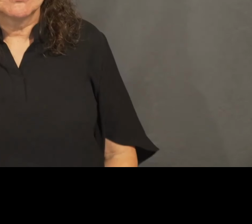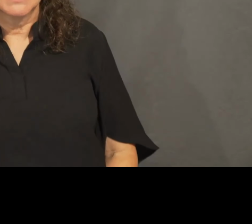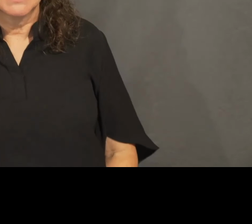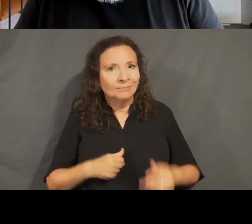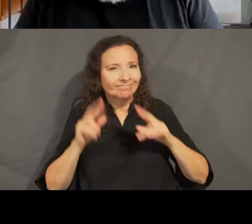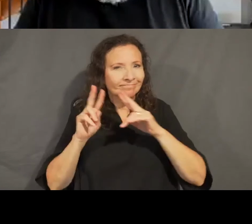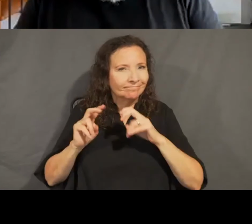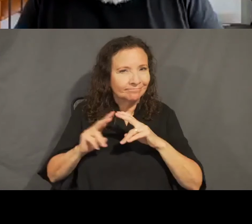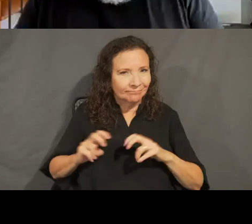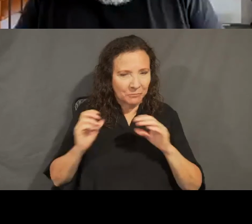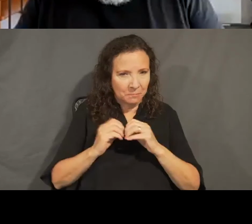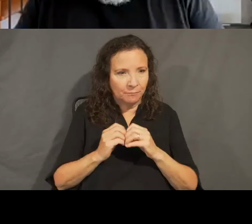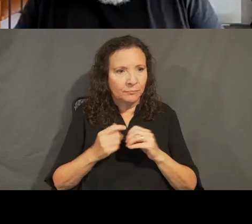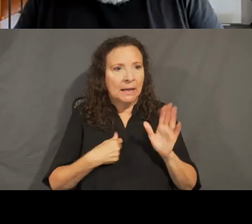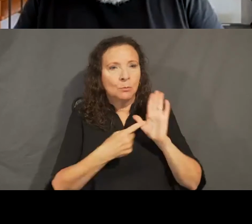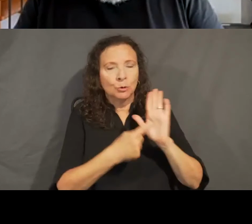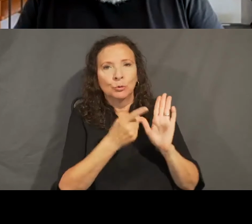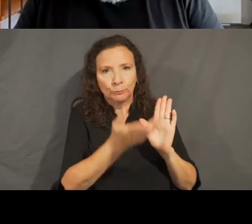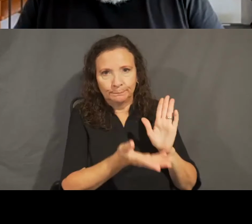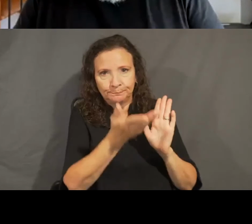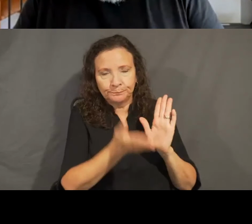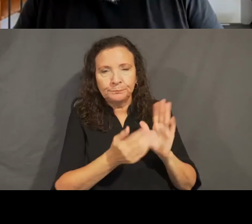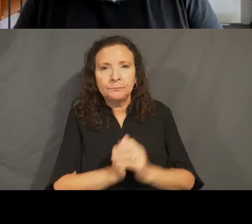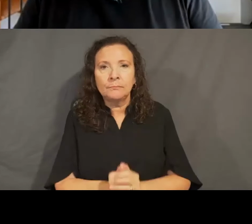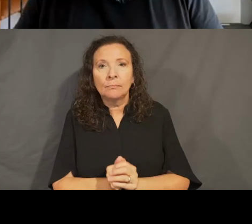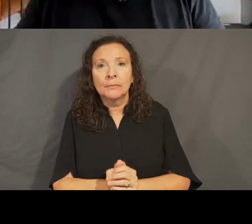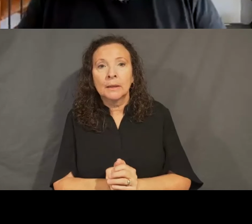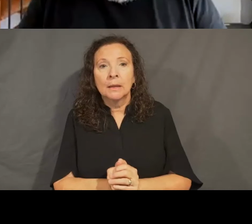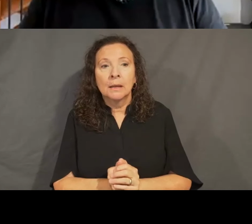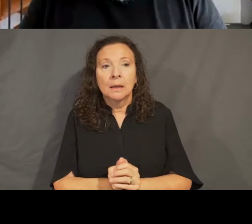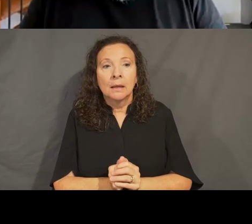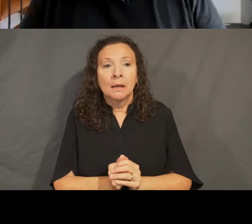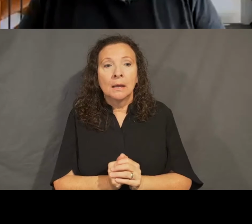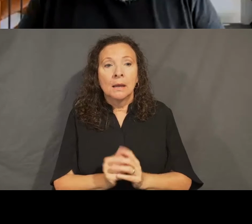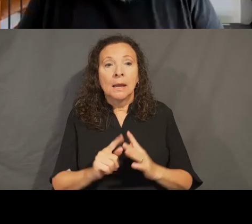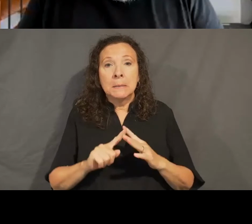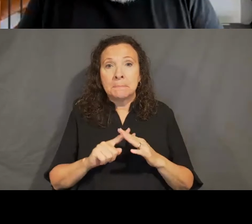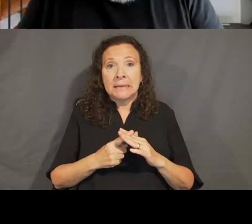At the beginning of the presentation, I mentioned this page.